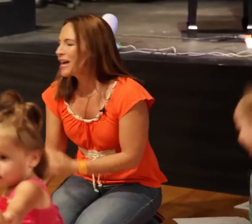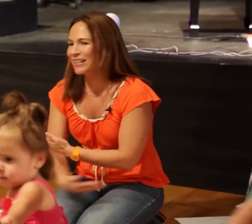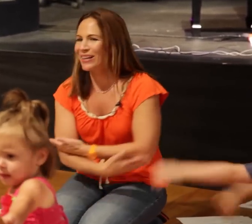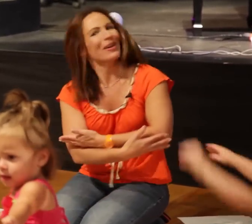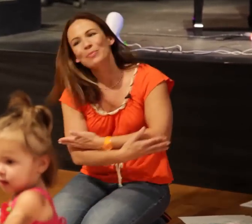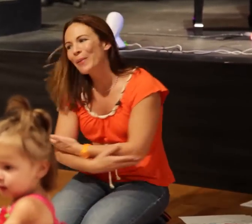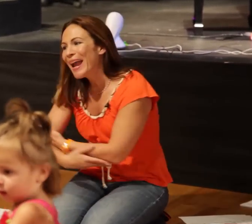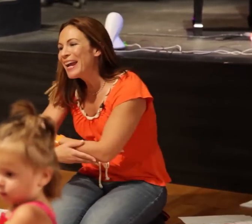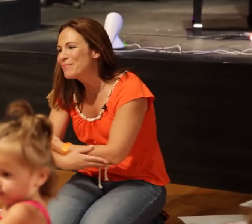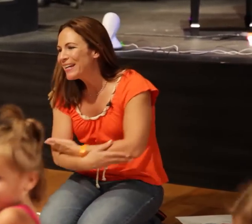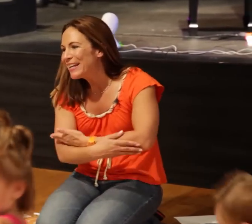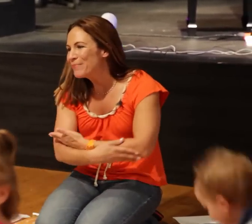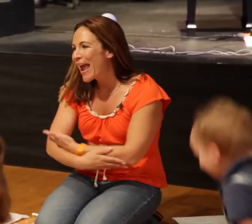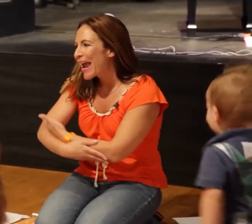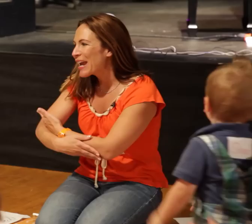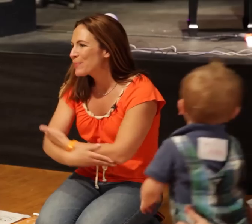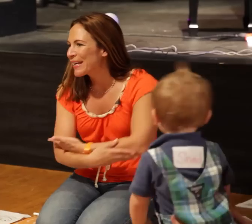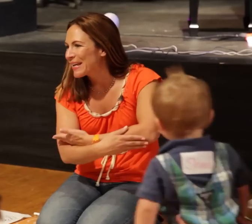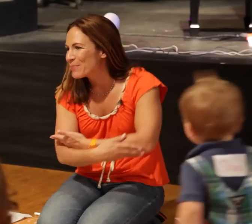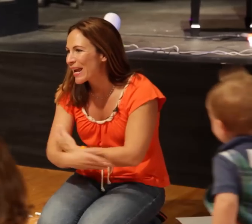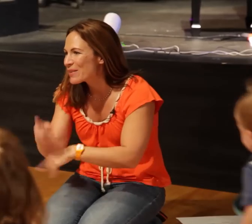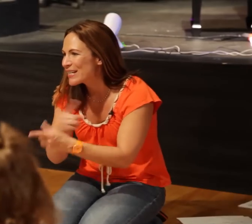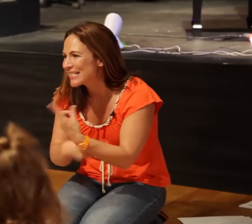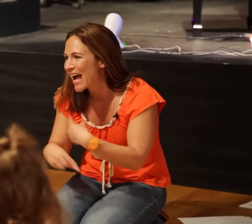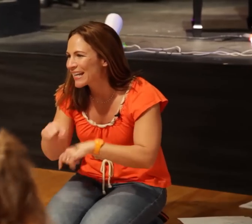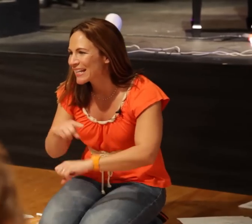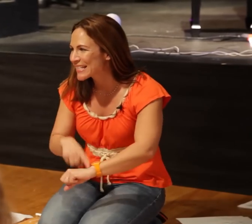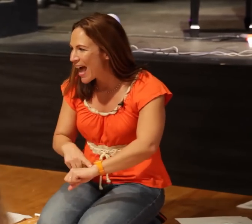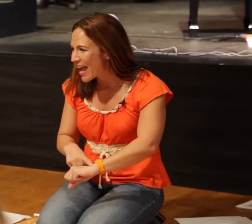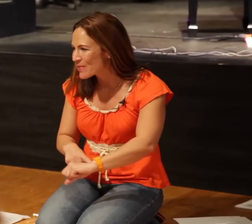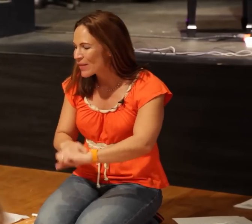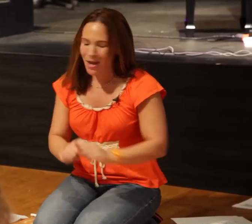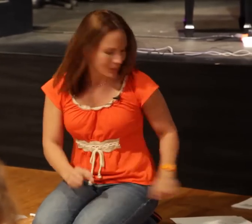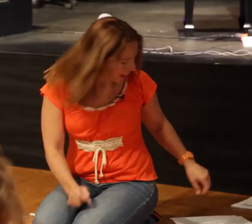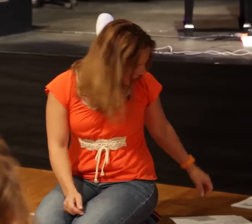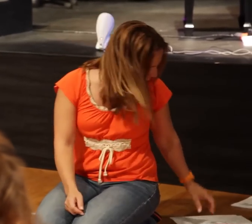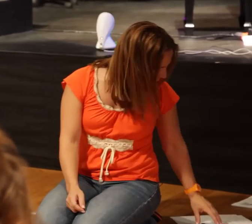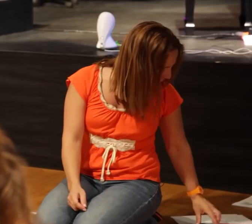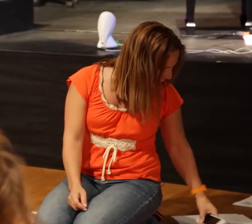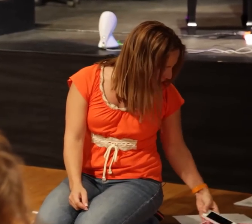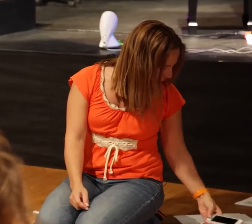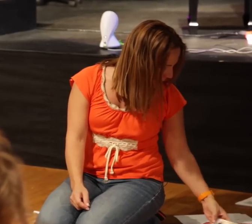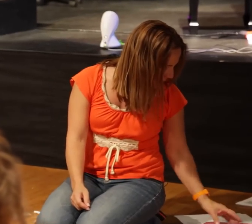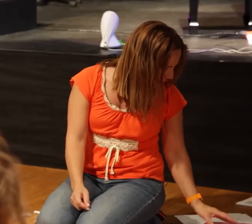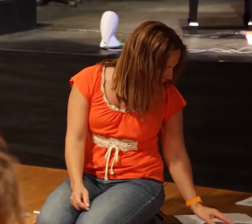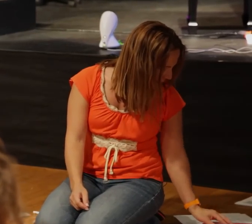It would go [SINGING] Baby, baby, baby signing time. So let's play that one.